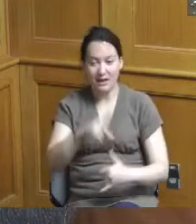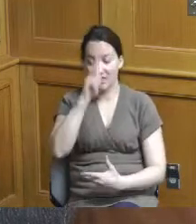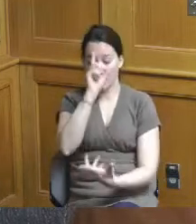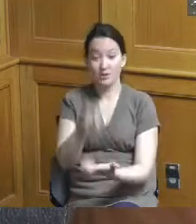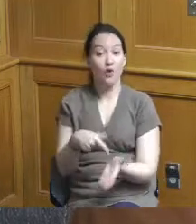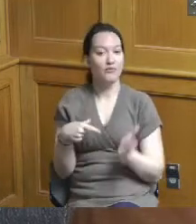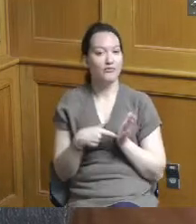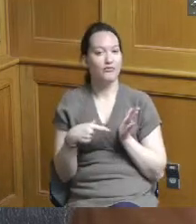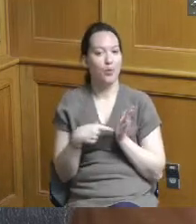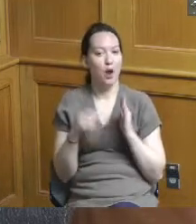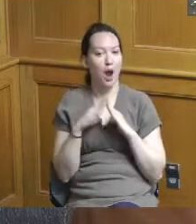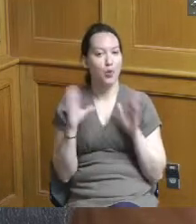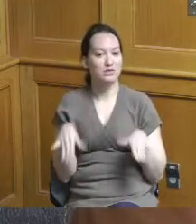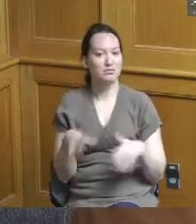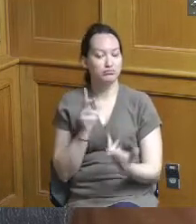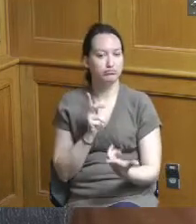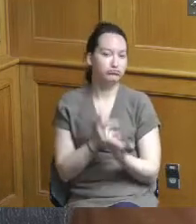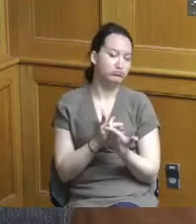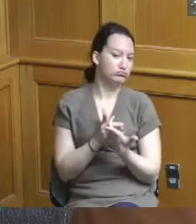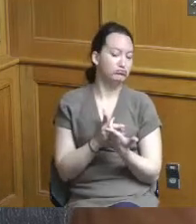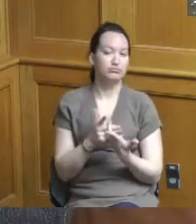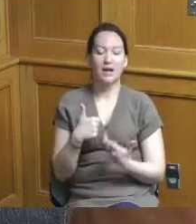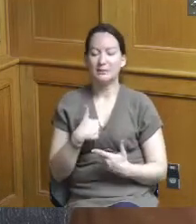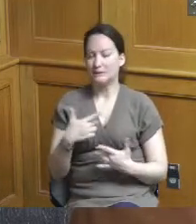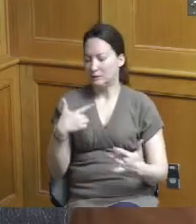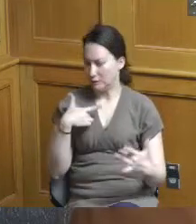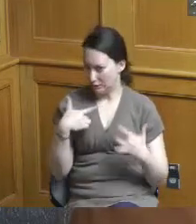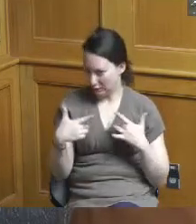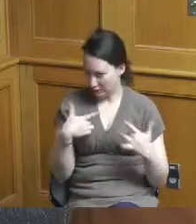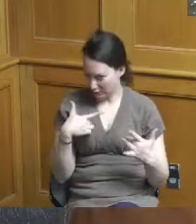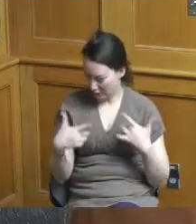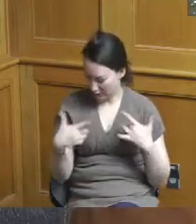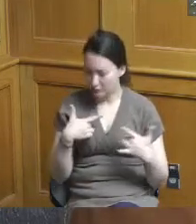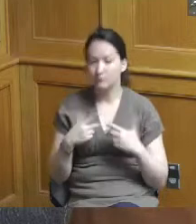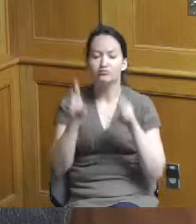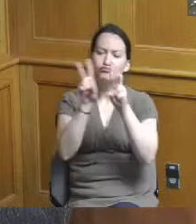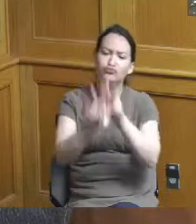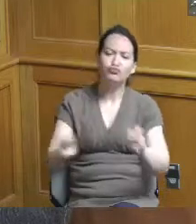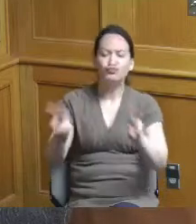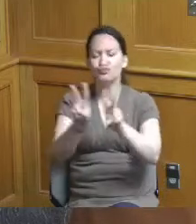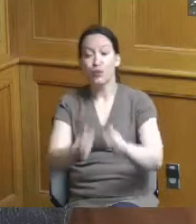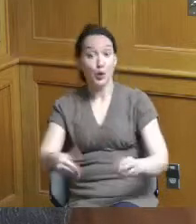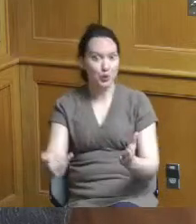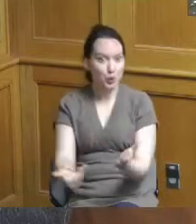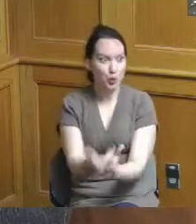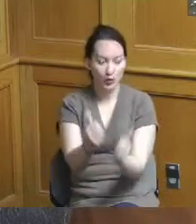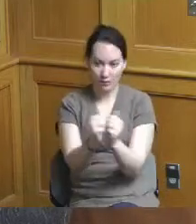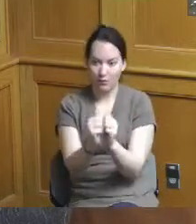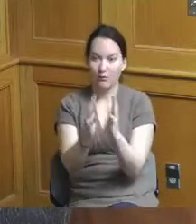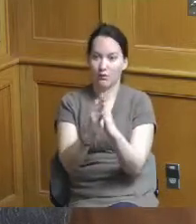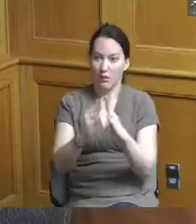housing because I'm very concerned that we're looking at new affordable housing right to get